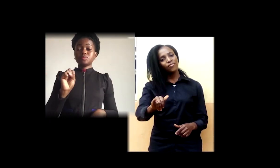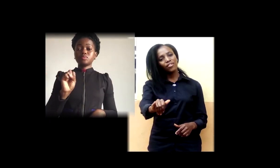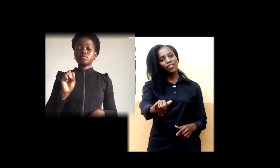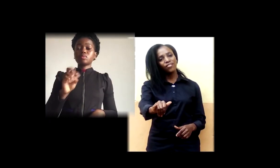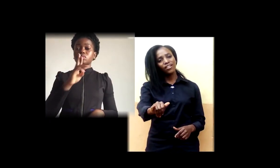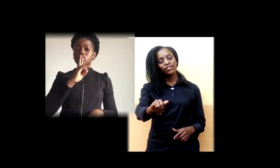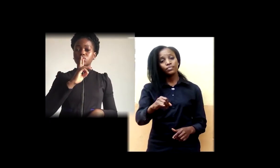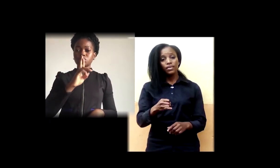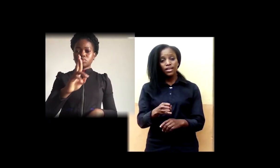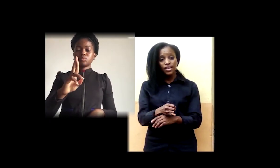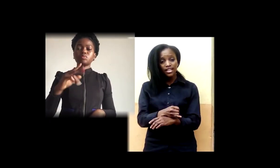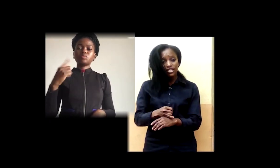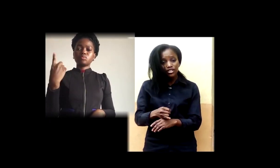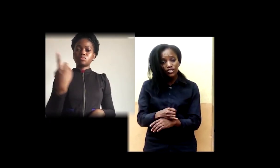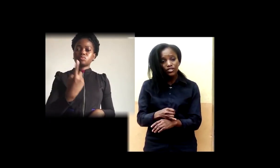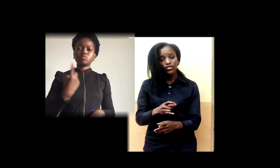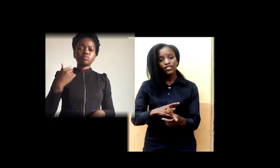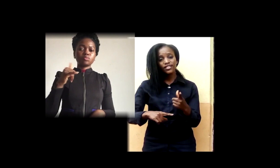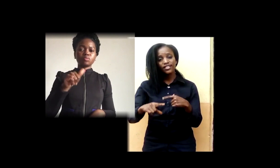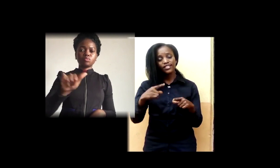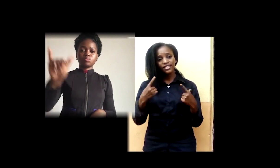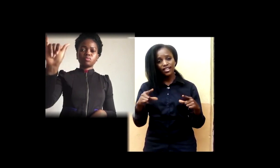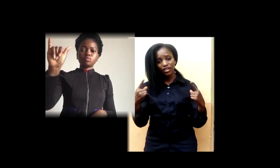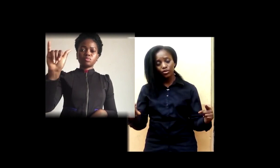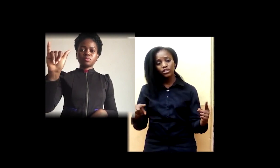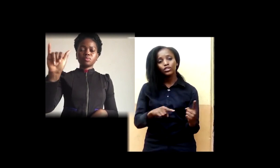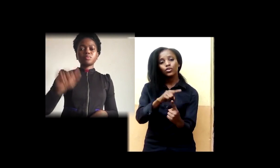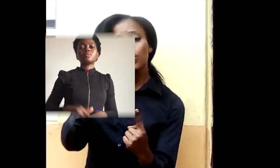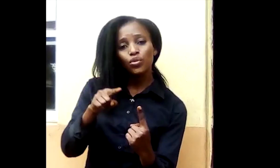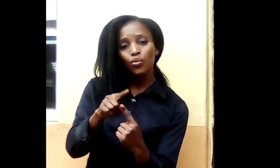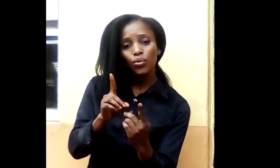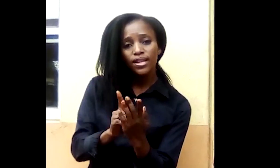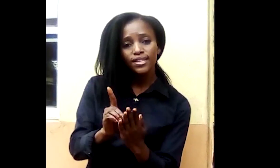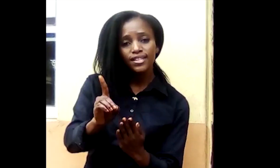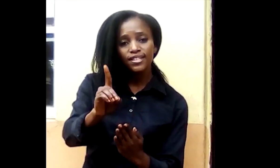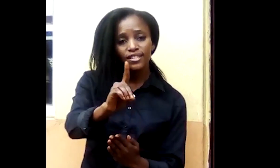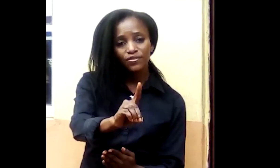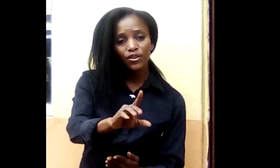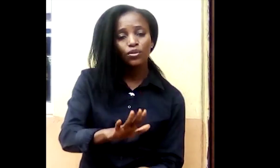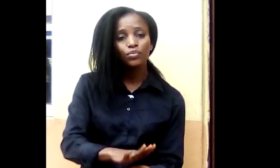Indigenous sign languages, when developed, become national sign languages